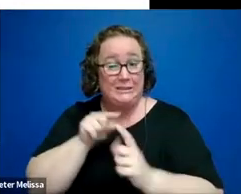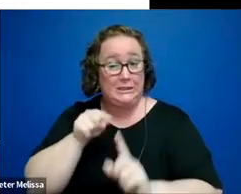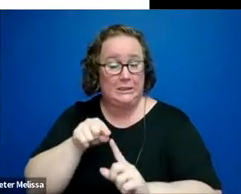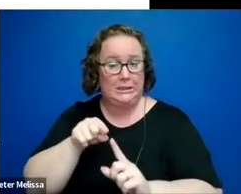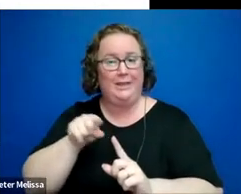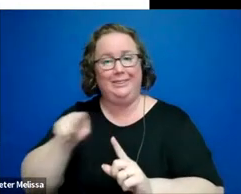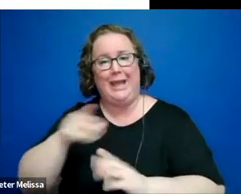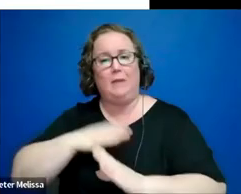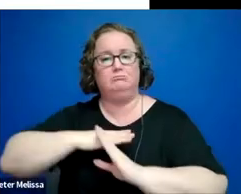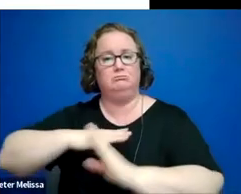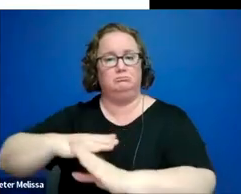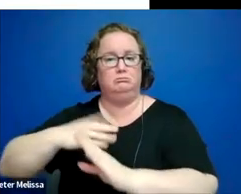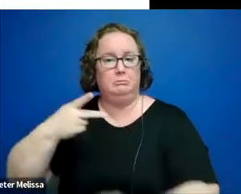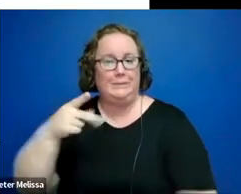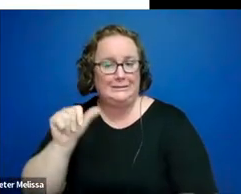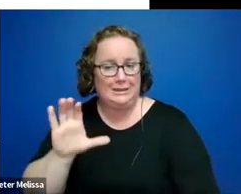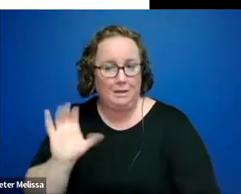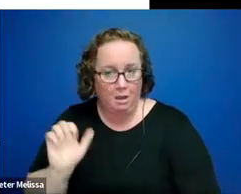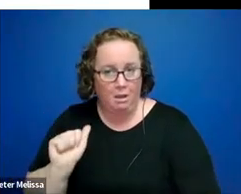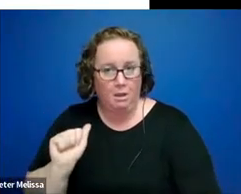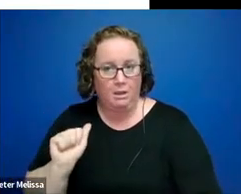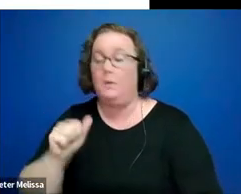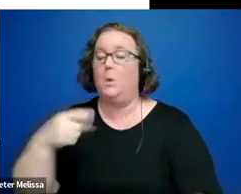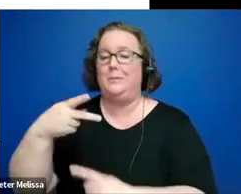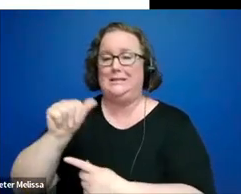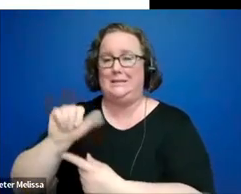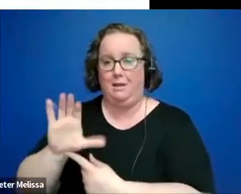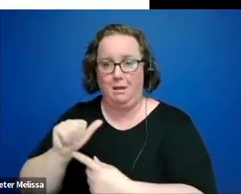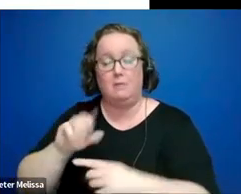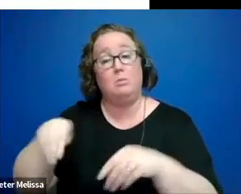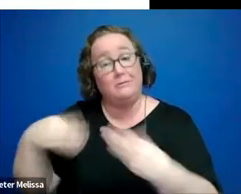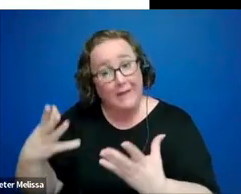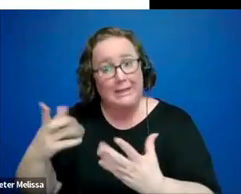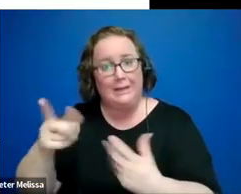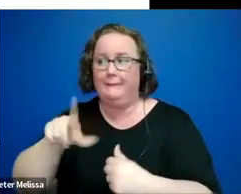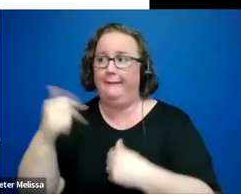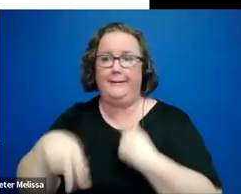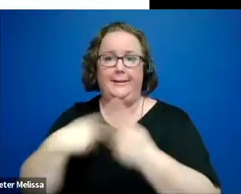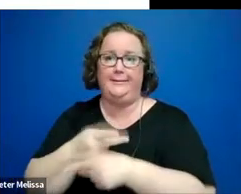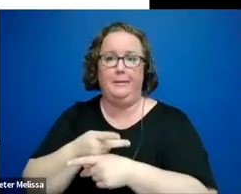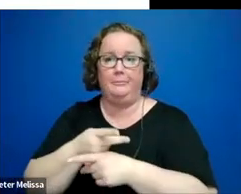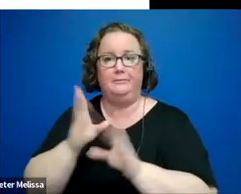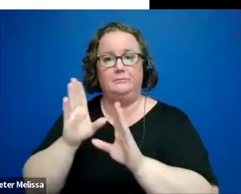PCAs from doing any form of child rearing activities.